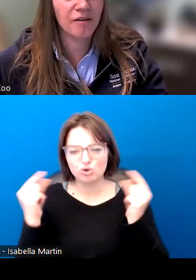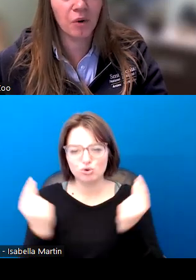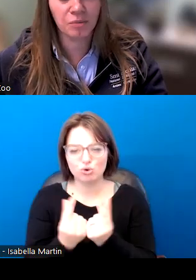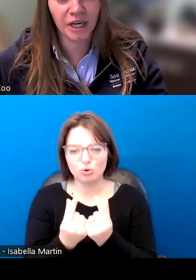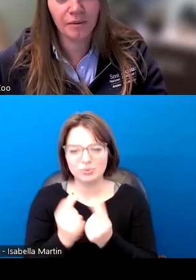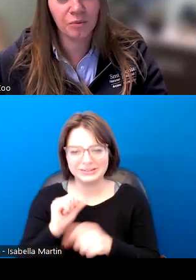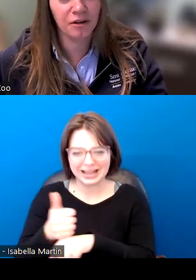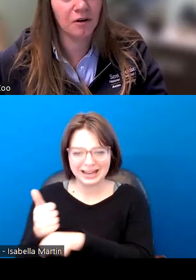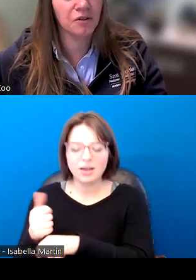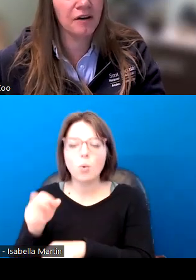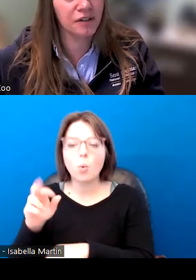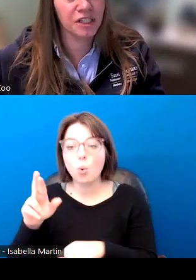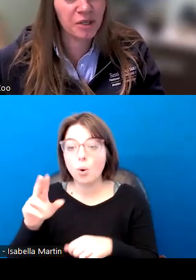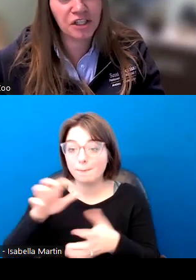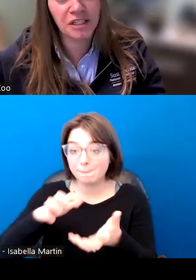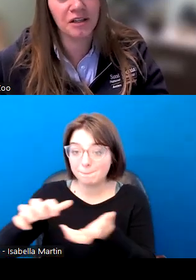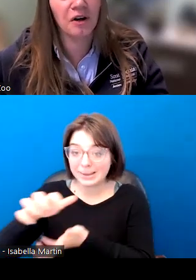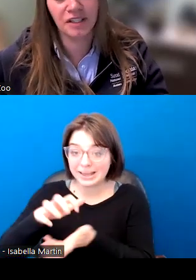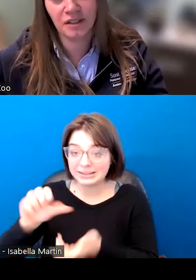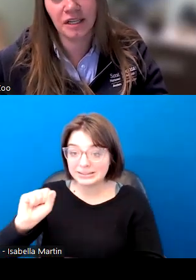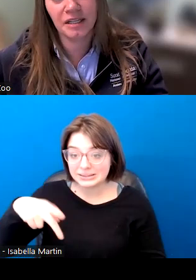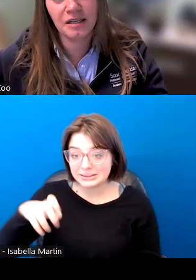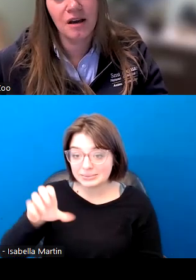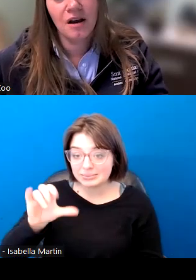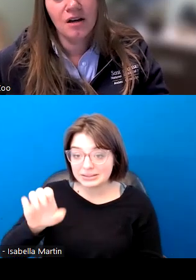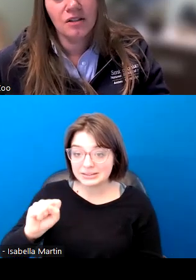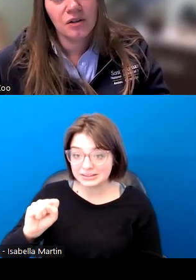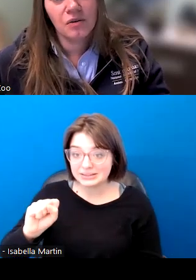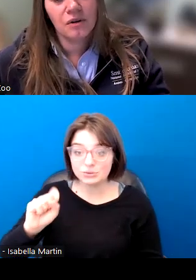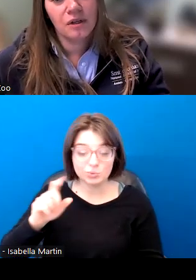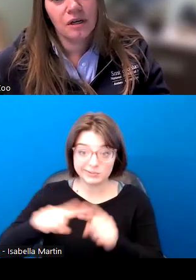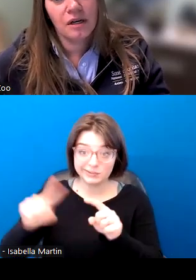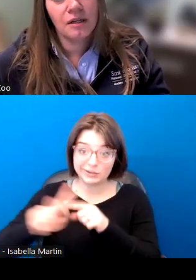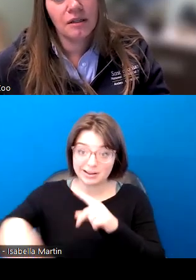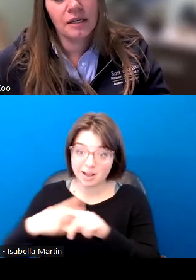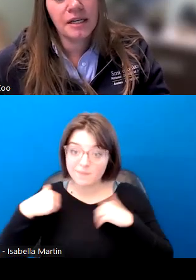have multiple animals, but they also have different species and they all have different needs. So I